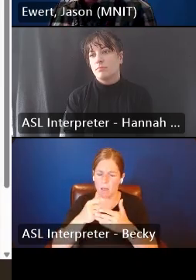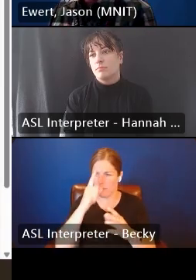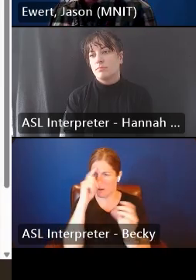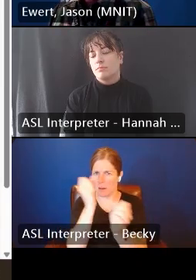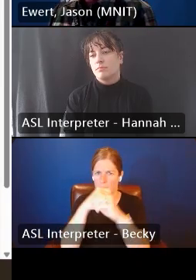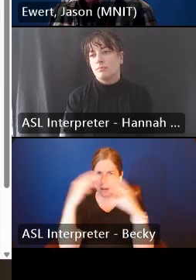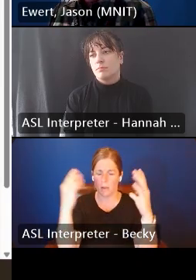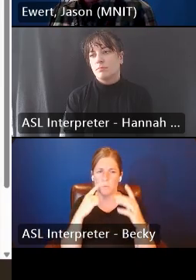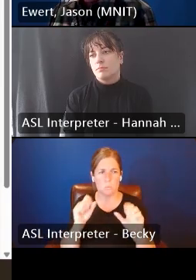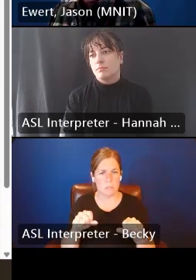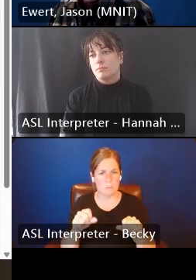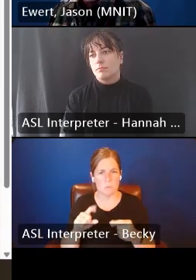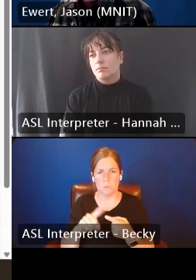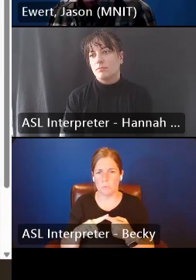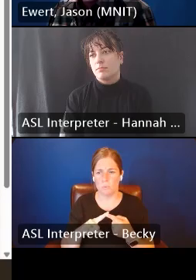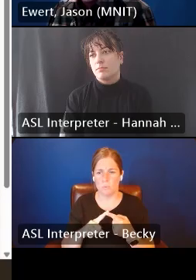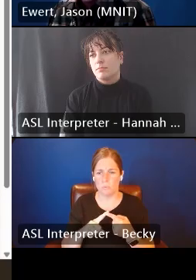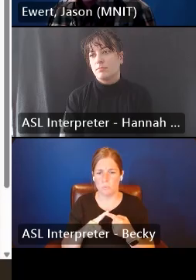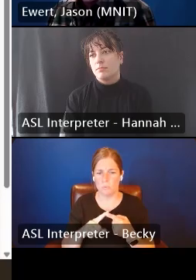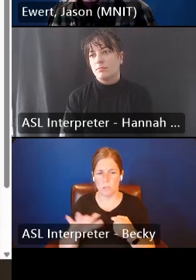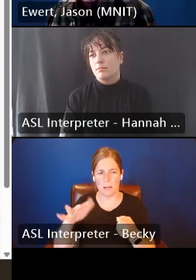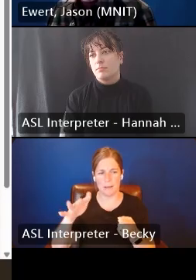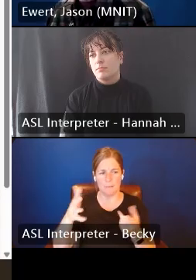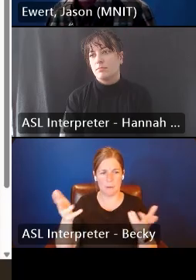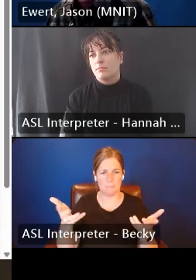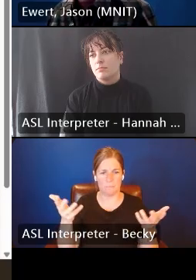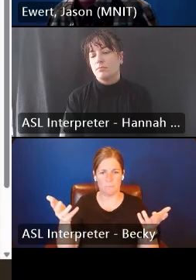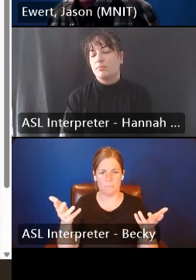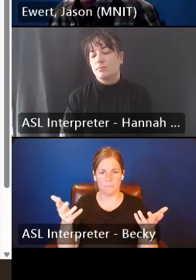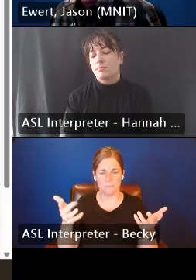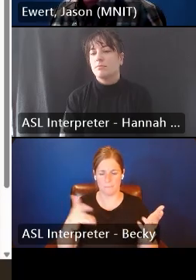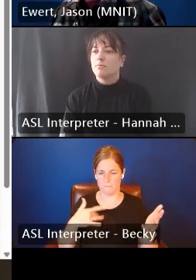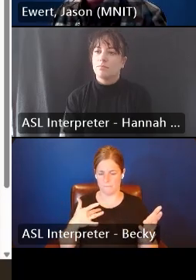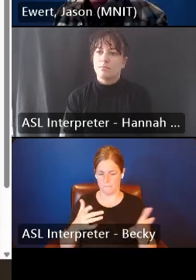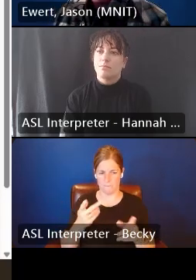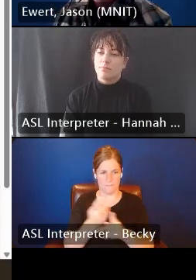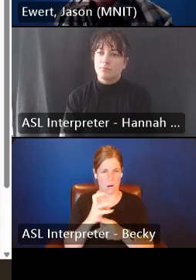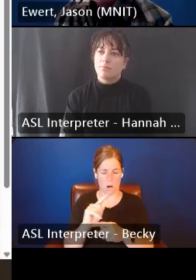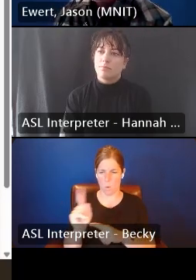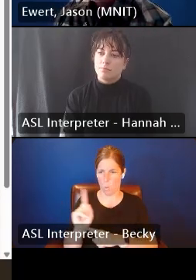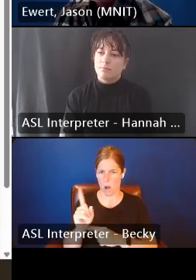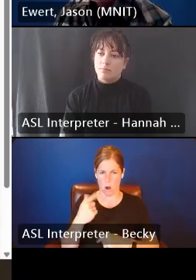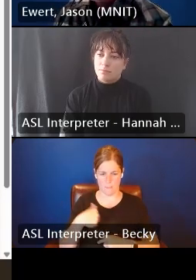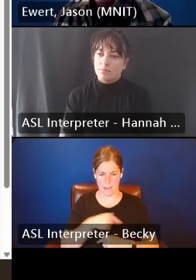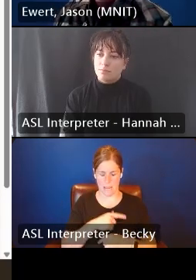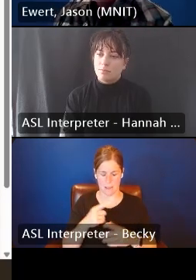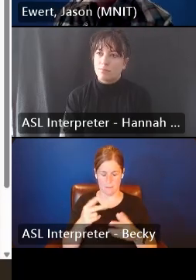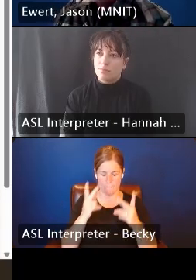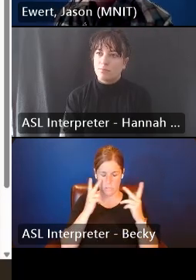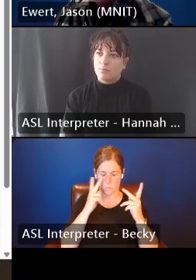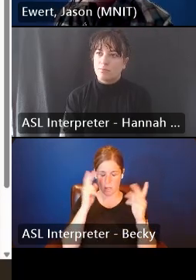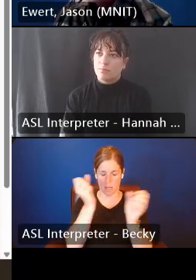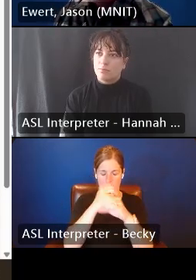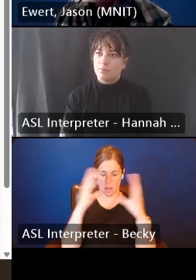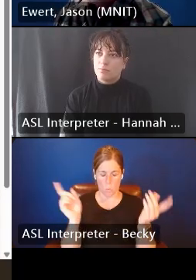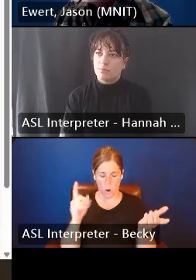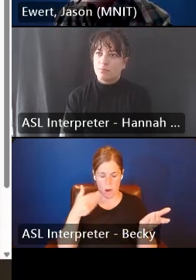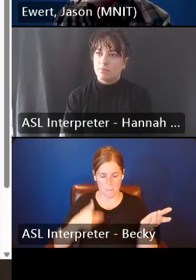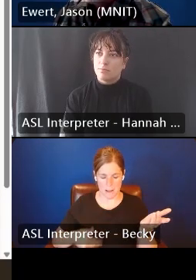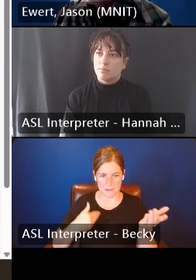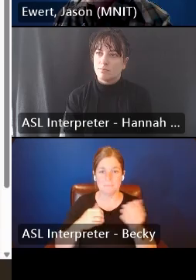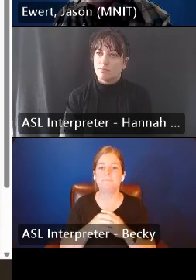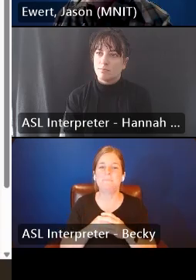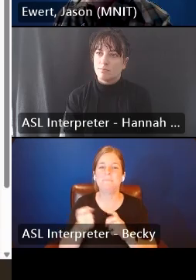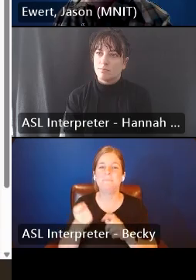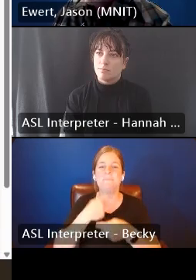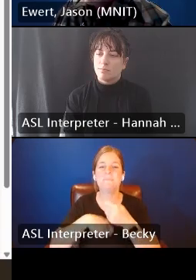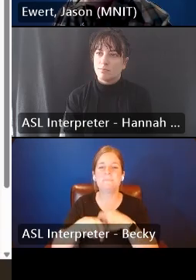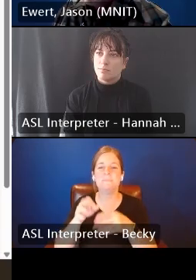able to orient myself in my mind visually as to where I'm at.